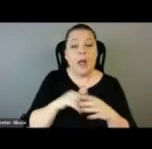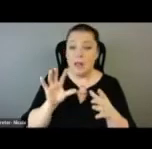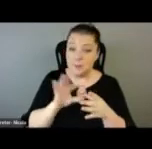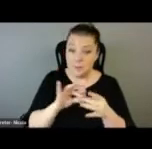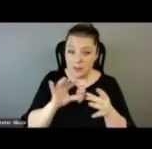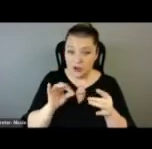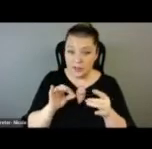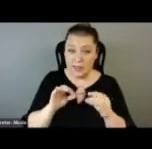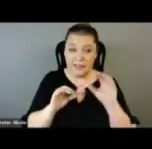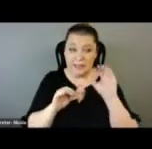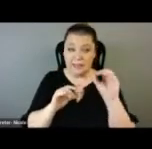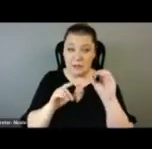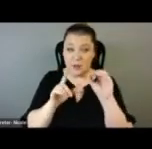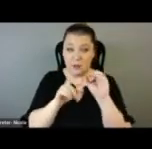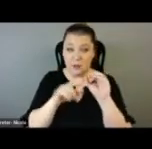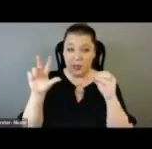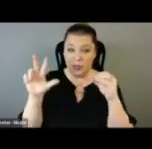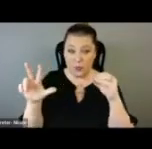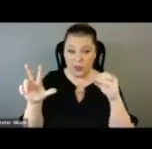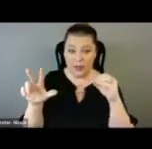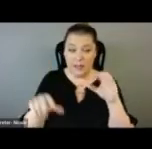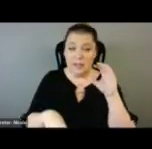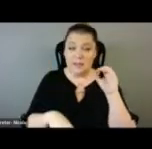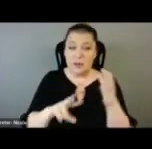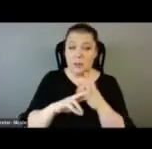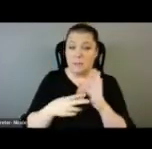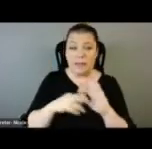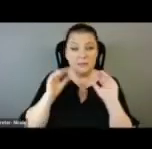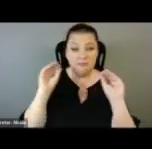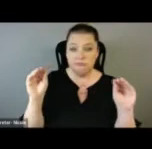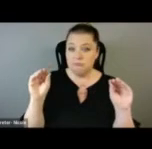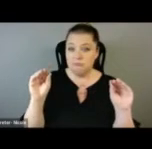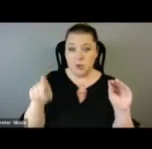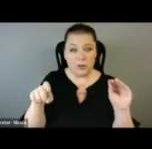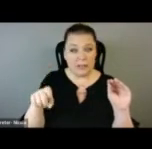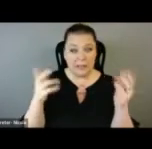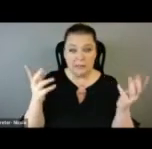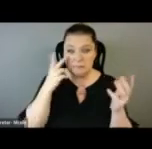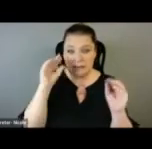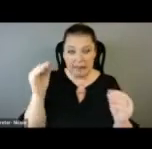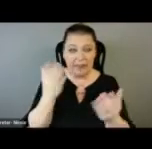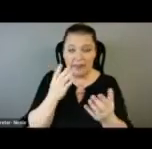to three rating system. zero would mean that there's no need and the particular item, one